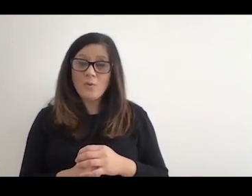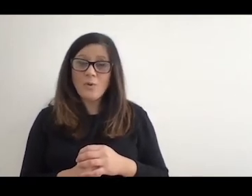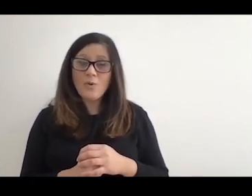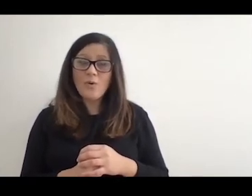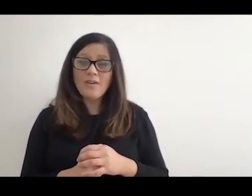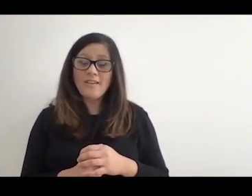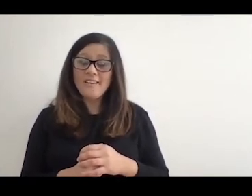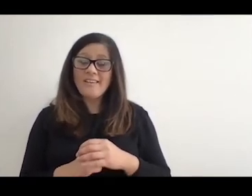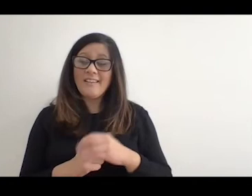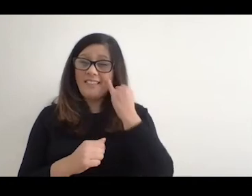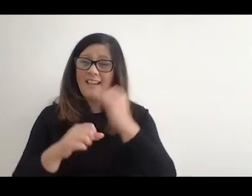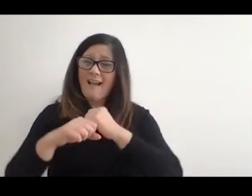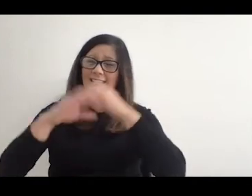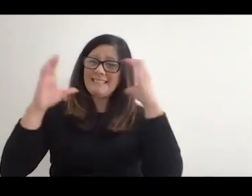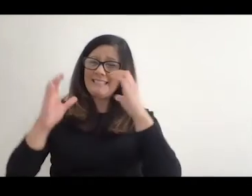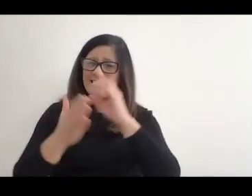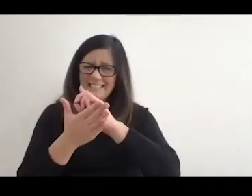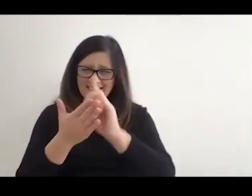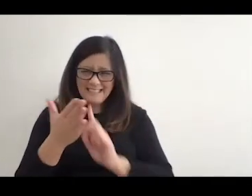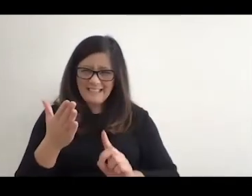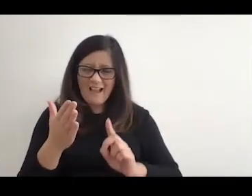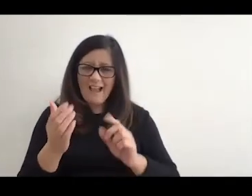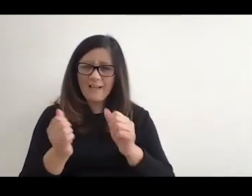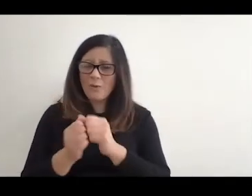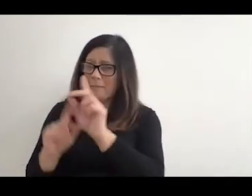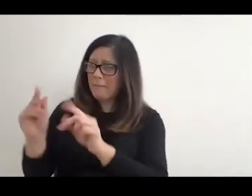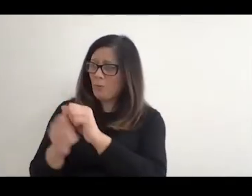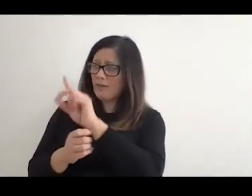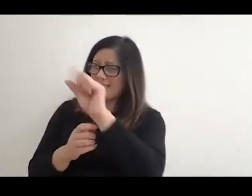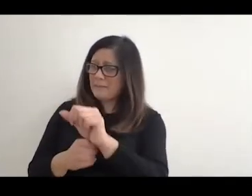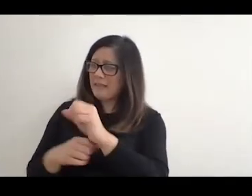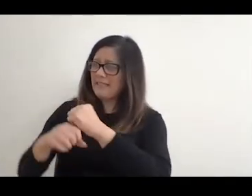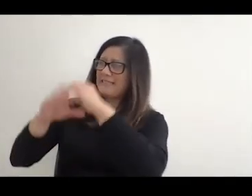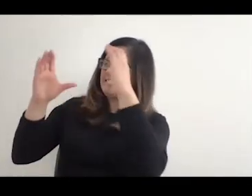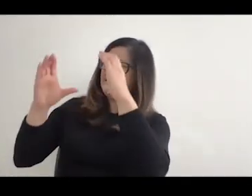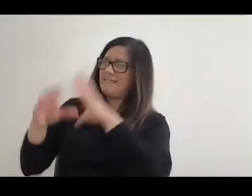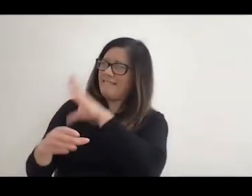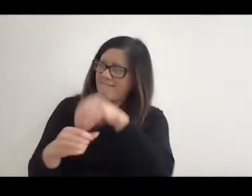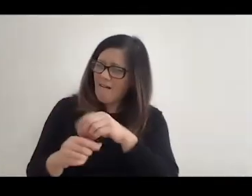with disability in mind from the beginning. Really, really.